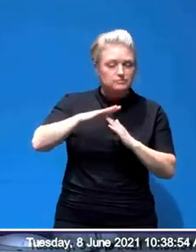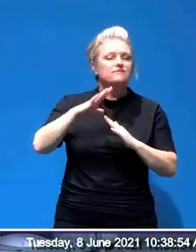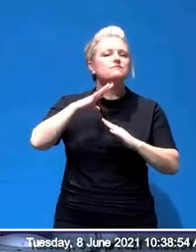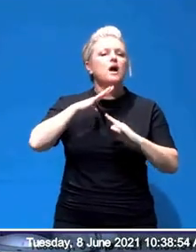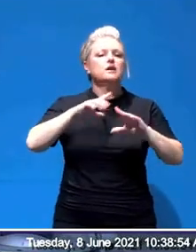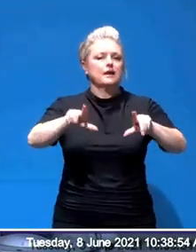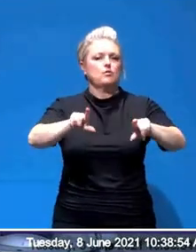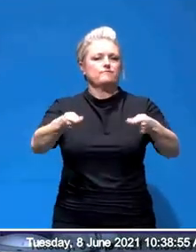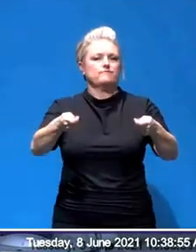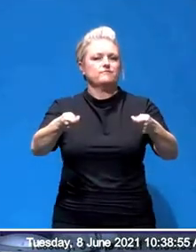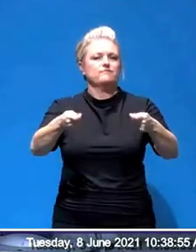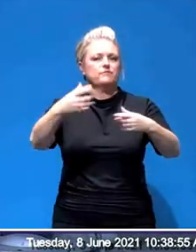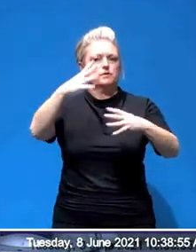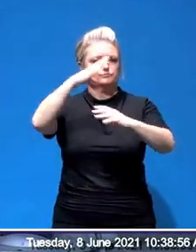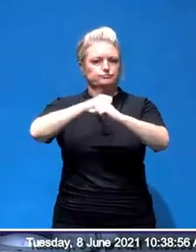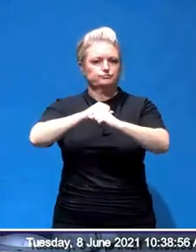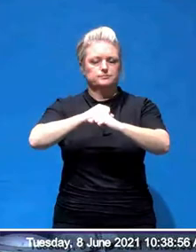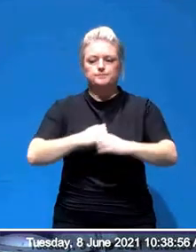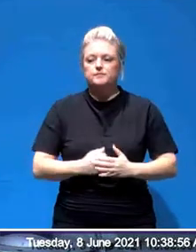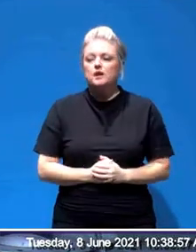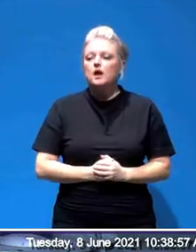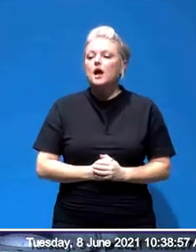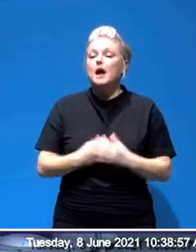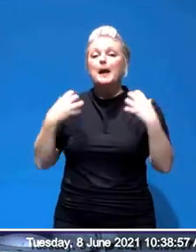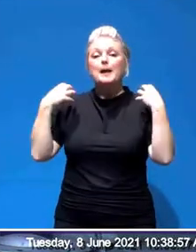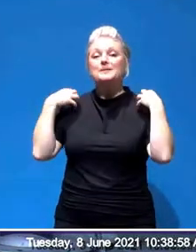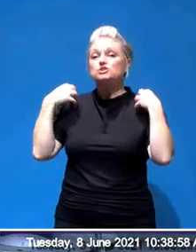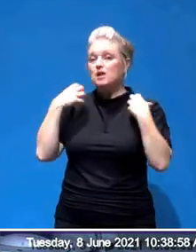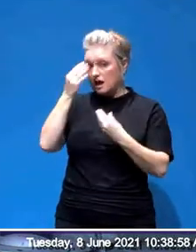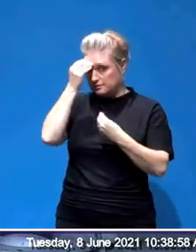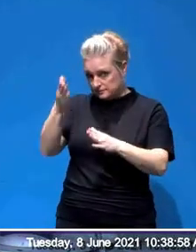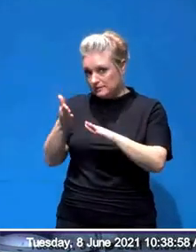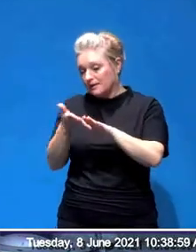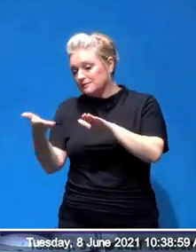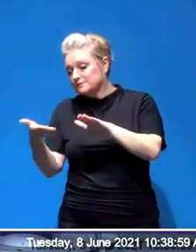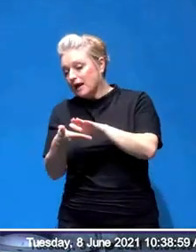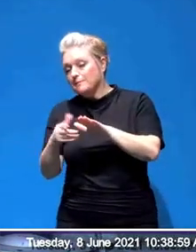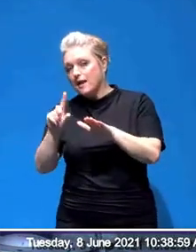Commissioners, you will find a copy of the photographs behind tab 11 and tab 12